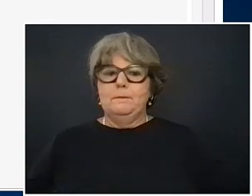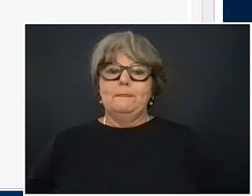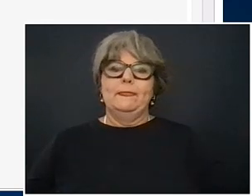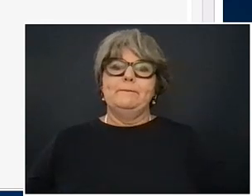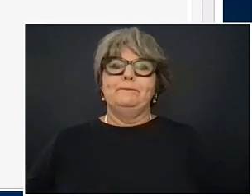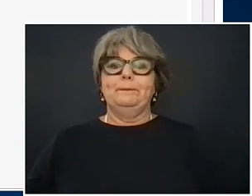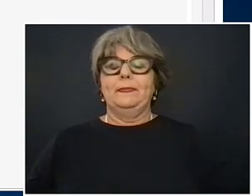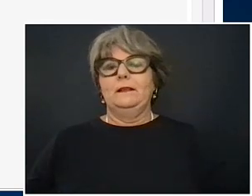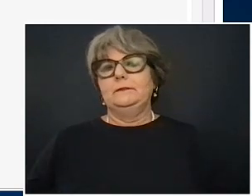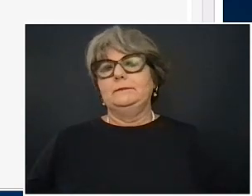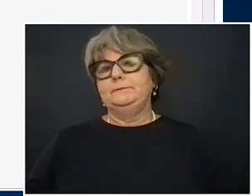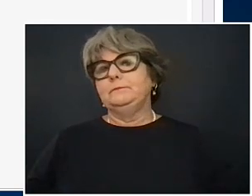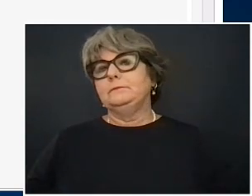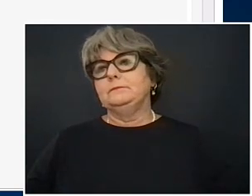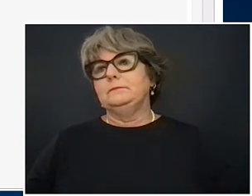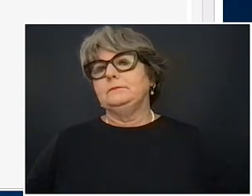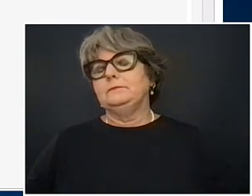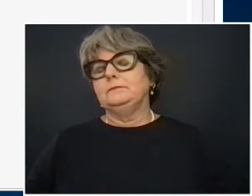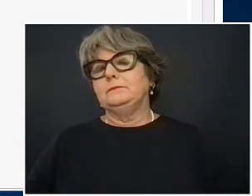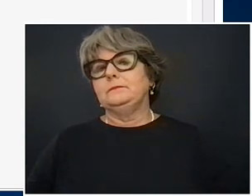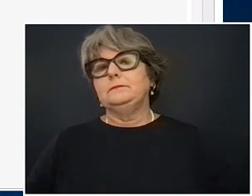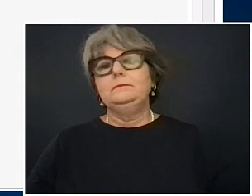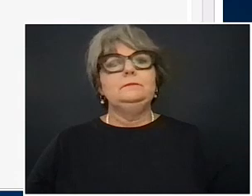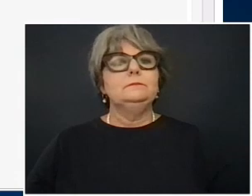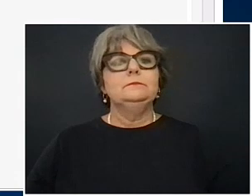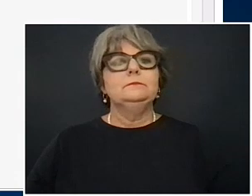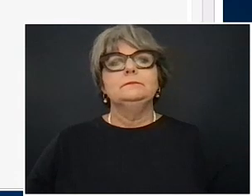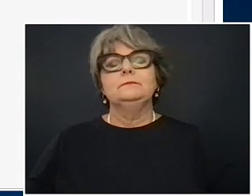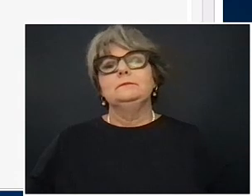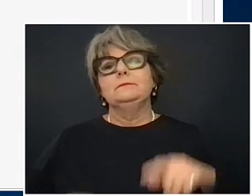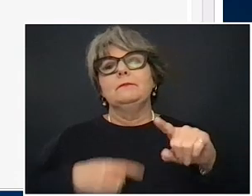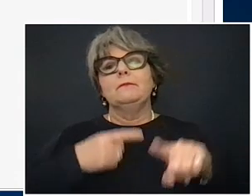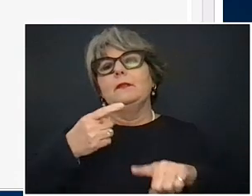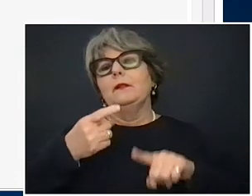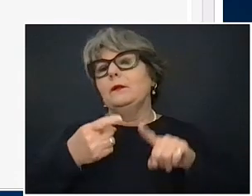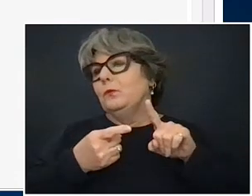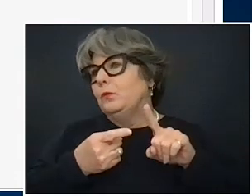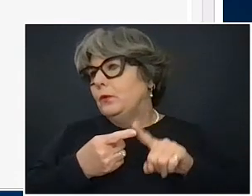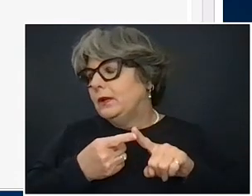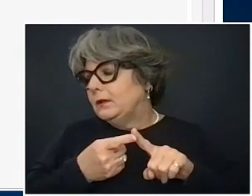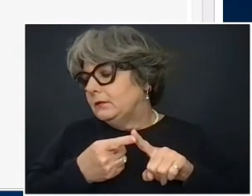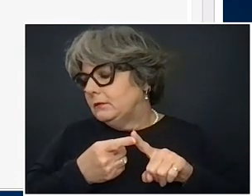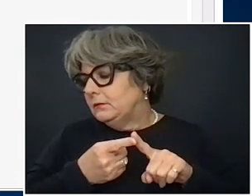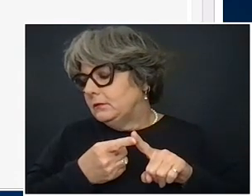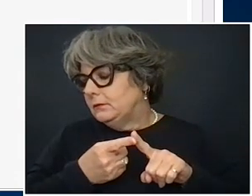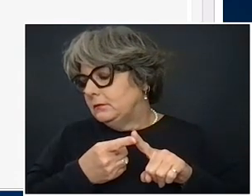And, one proposal that I just wanted to lift up was that, limiting the number of